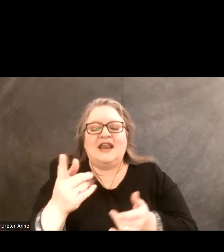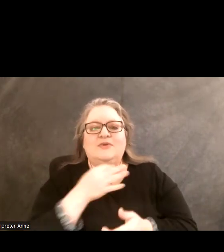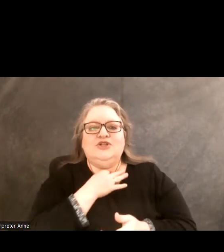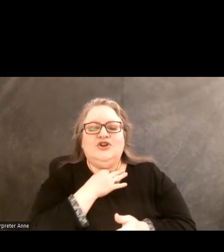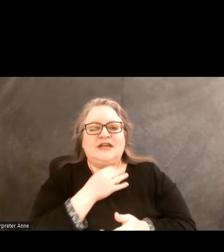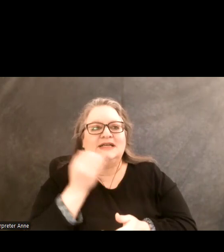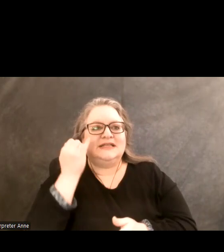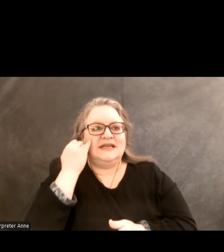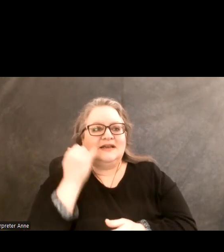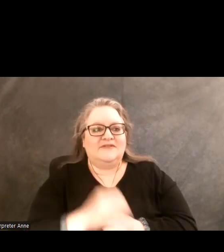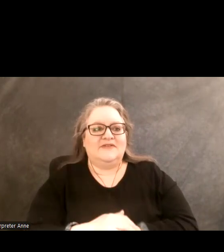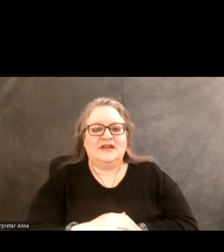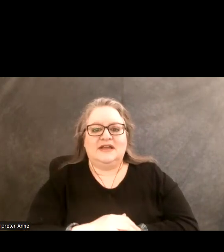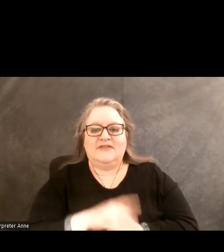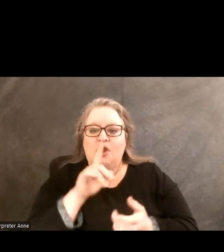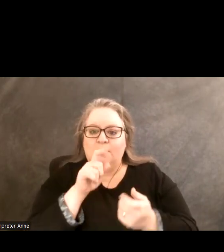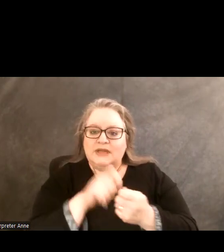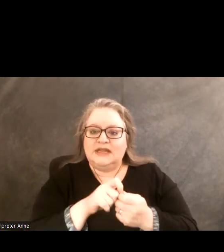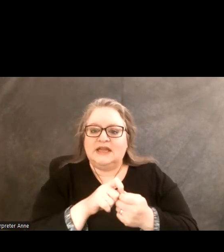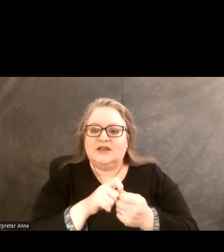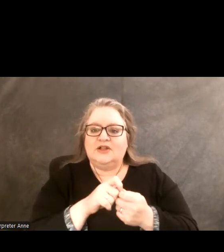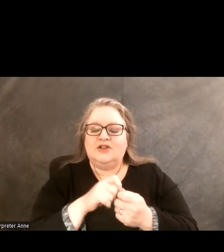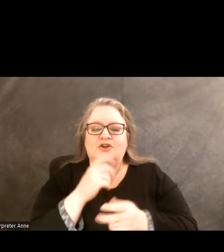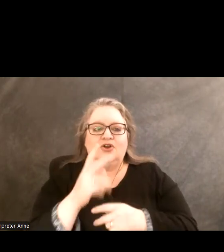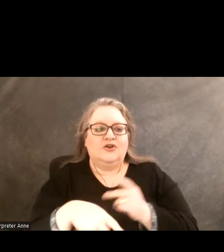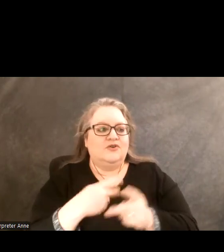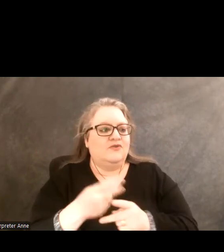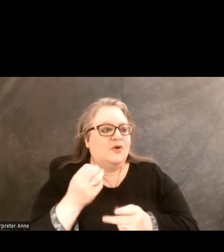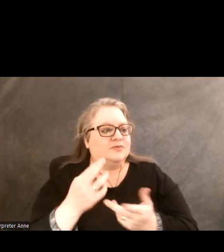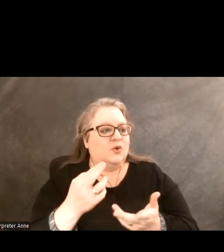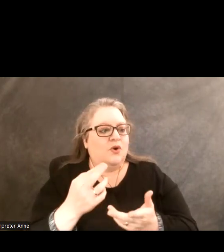like, particular forms of things like that in your upcoming